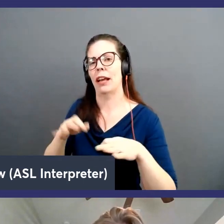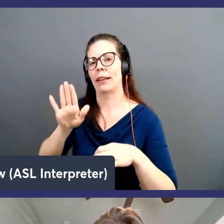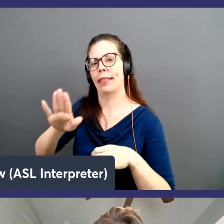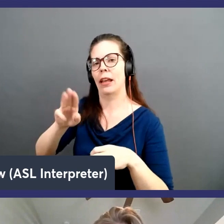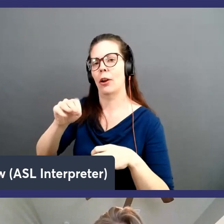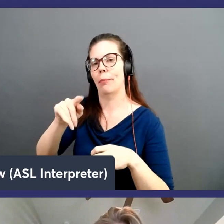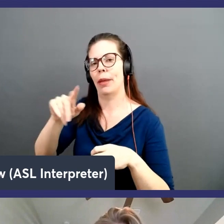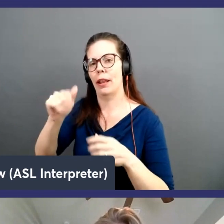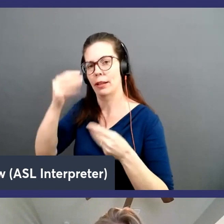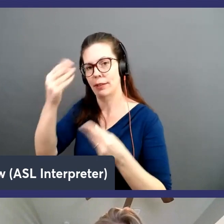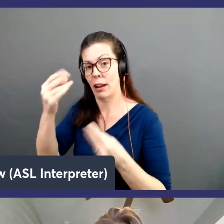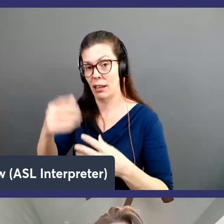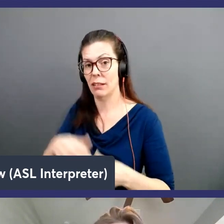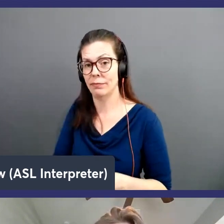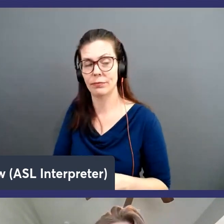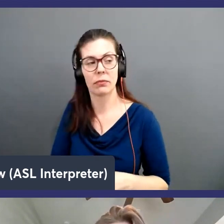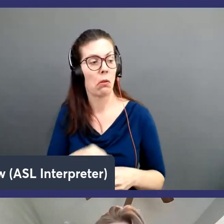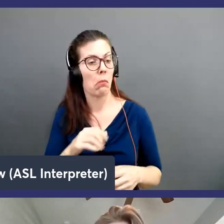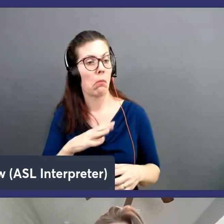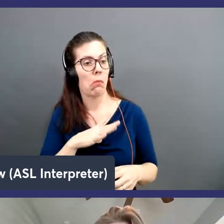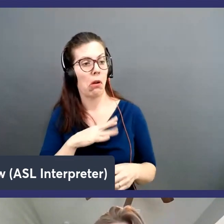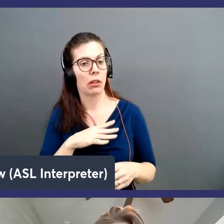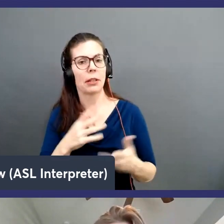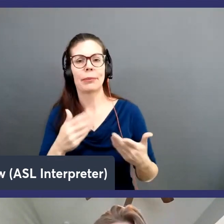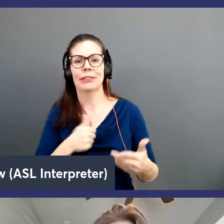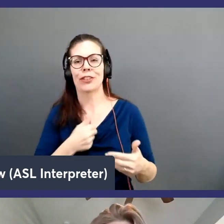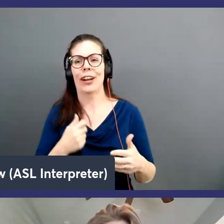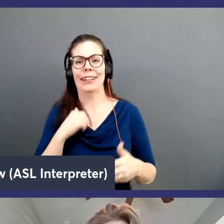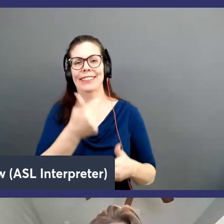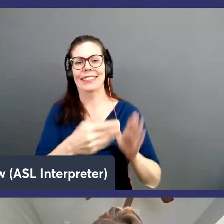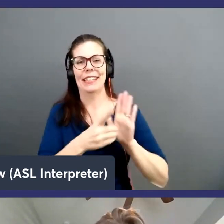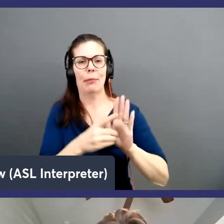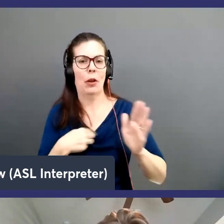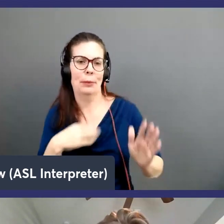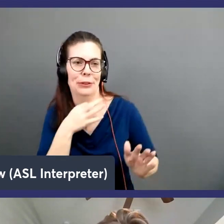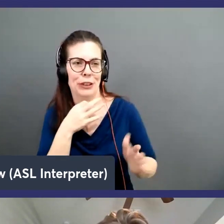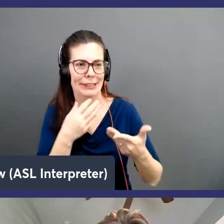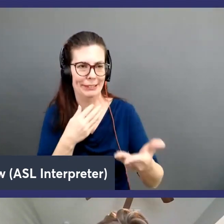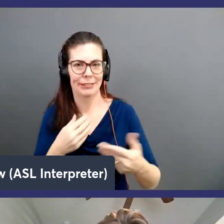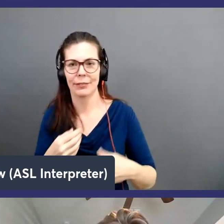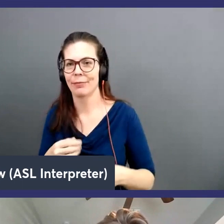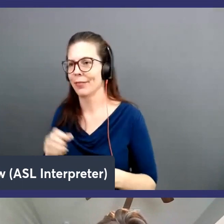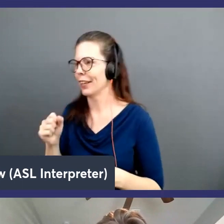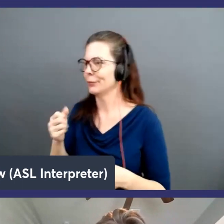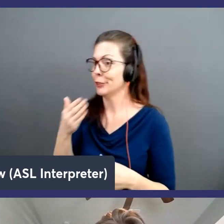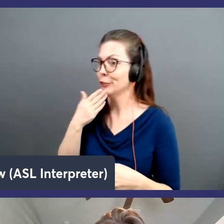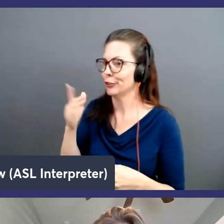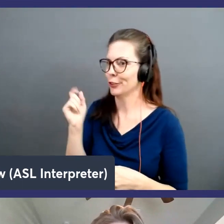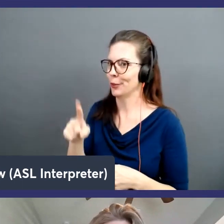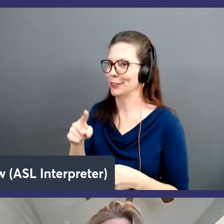Oh, awesome. Sorry, back to the demo guys, I was was curious. No, that's a really good question.